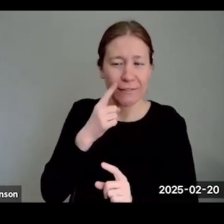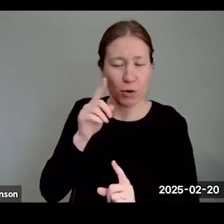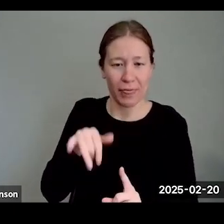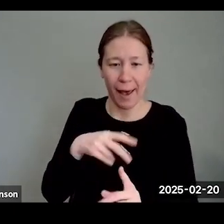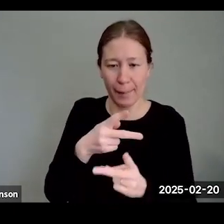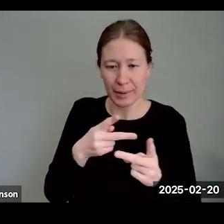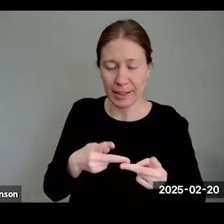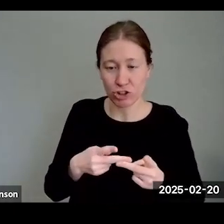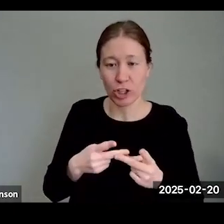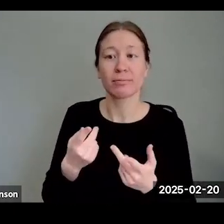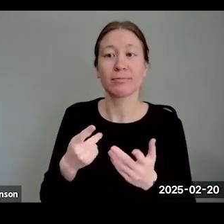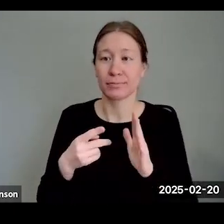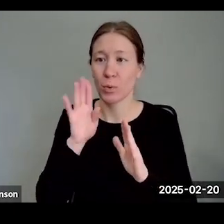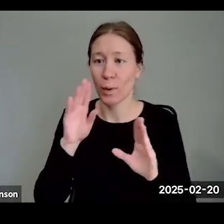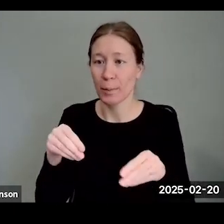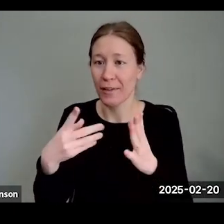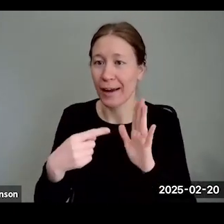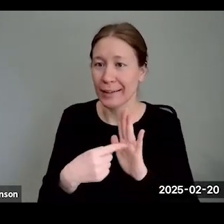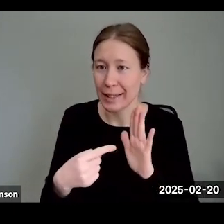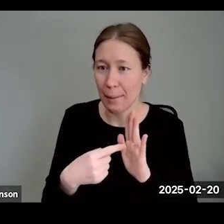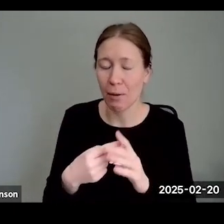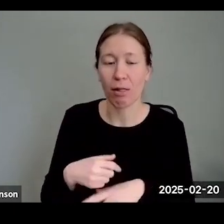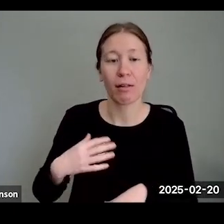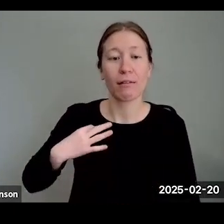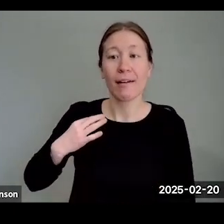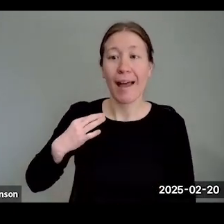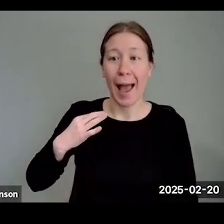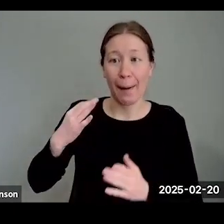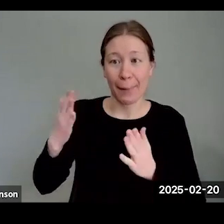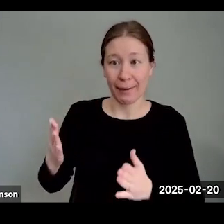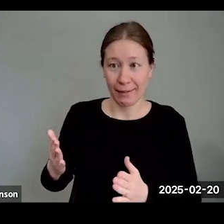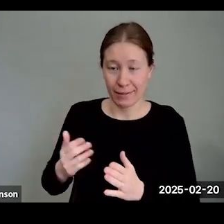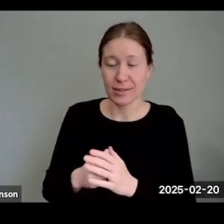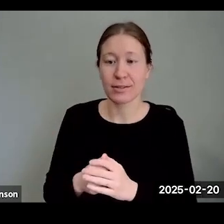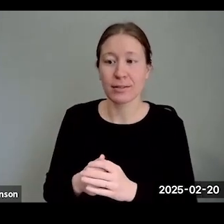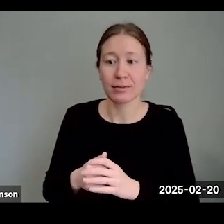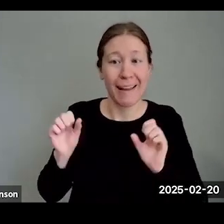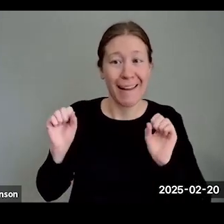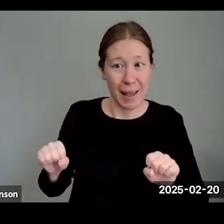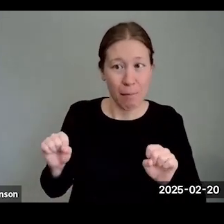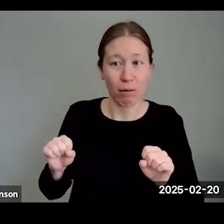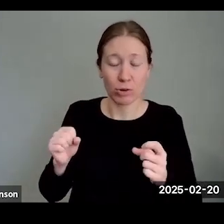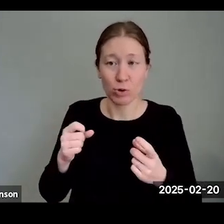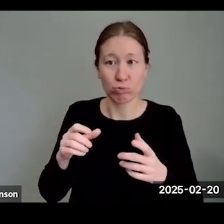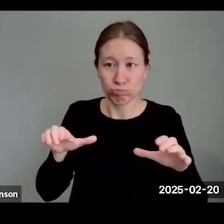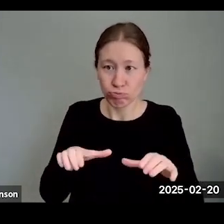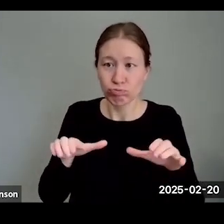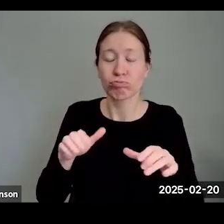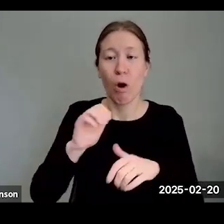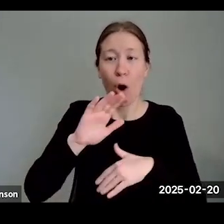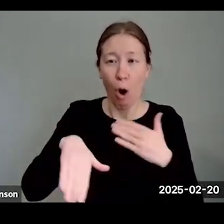So in this example, we're talking about applicants who are able to perform all of the job requirements.